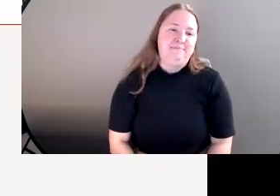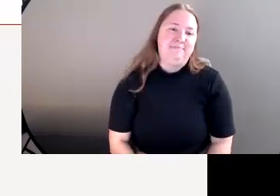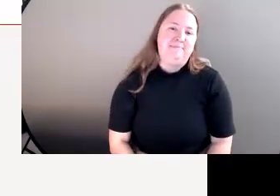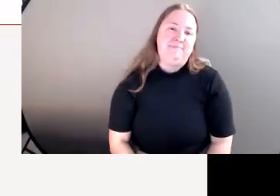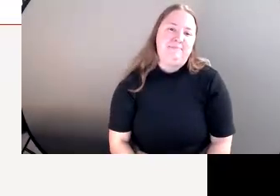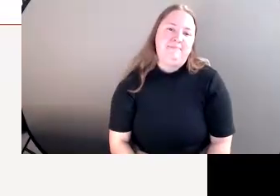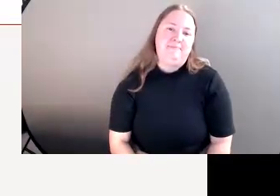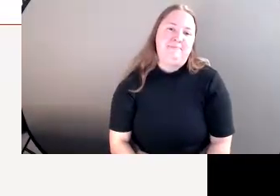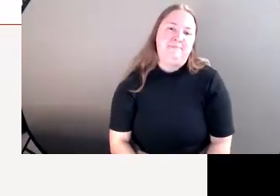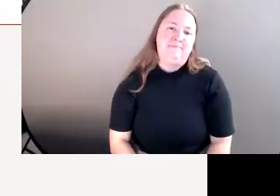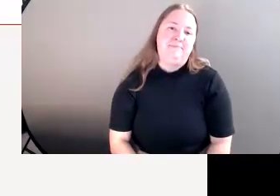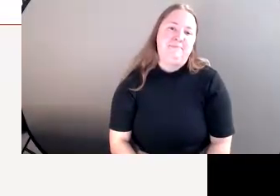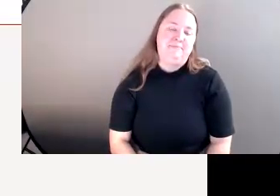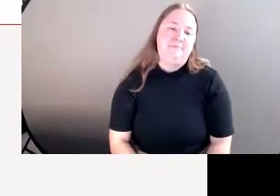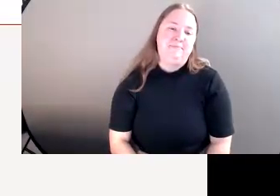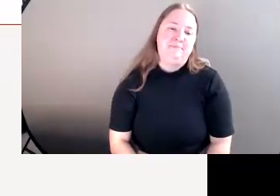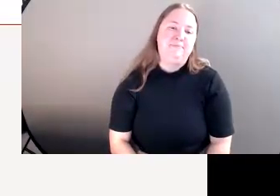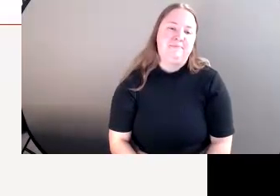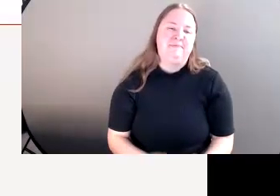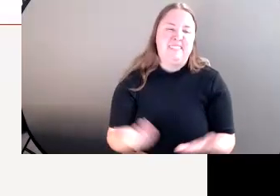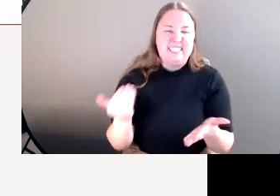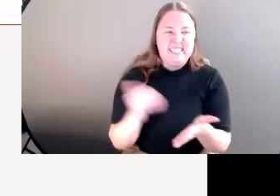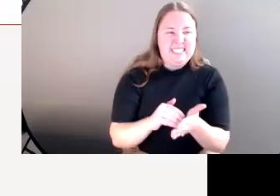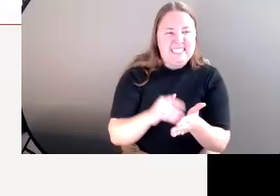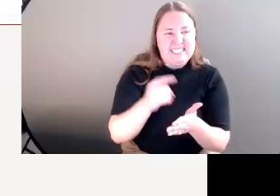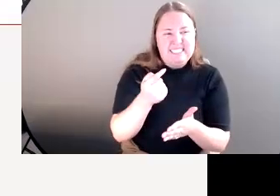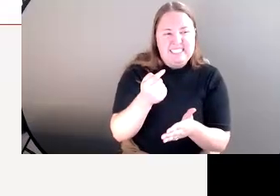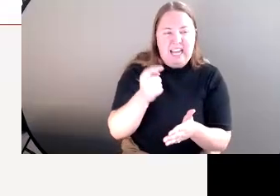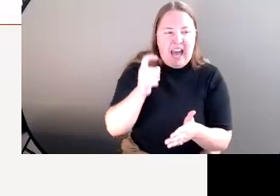Then, and so again, we have to be a little bit smarter than Canvas